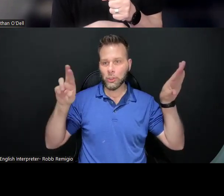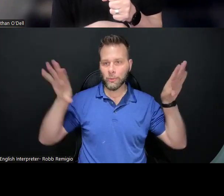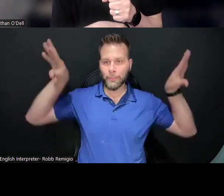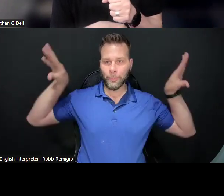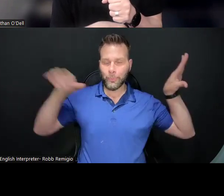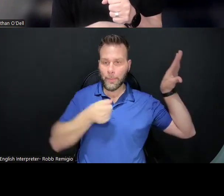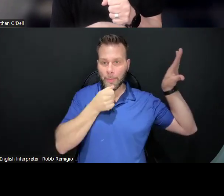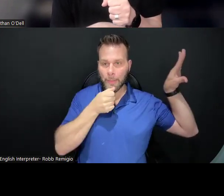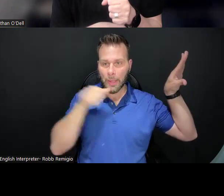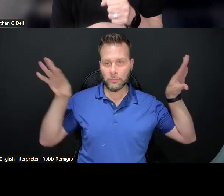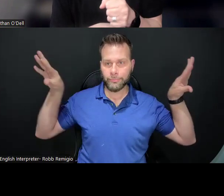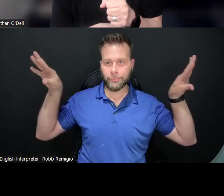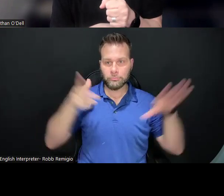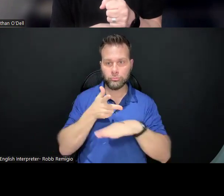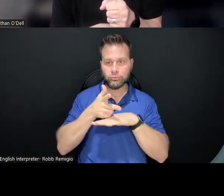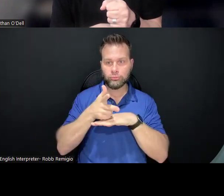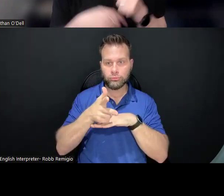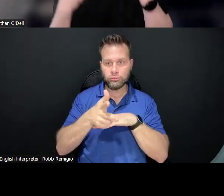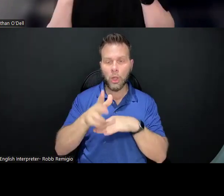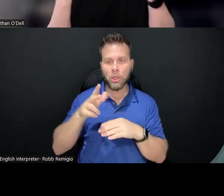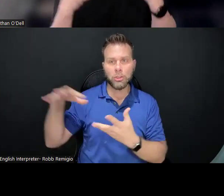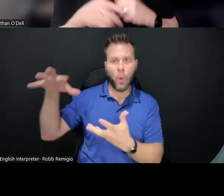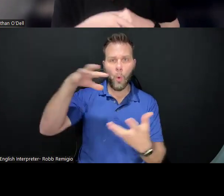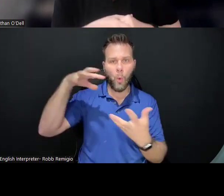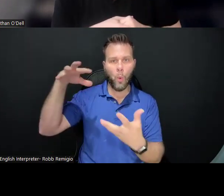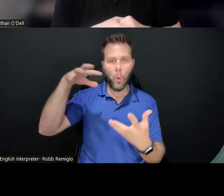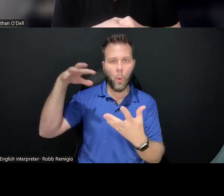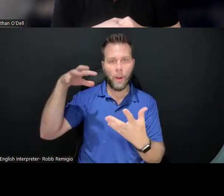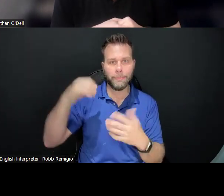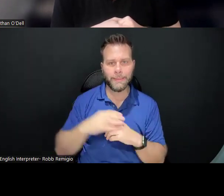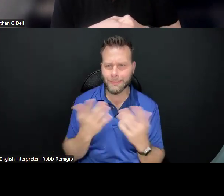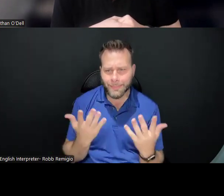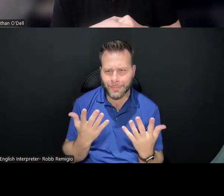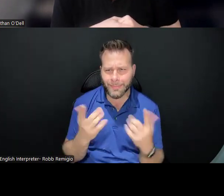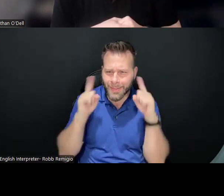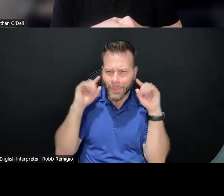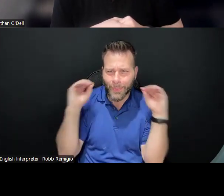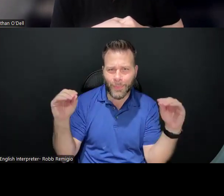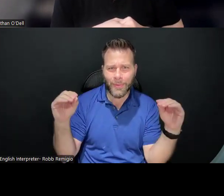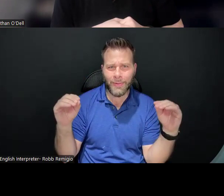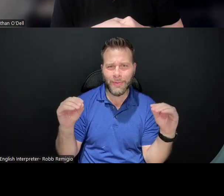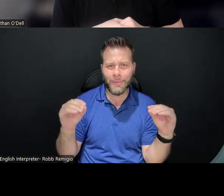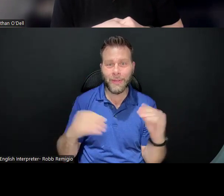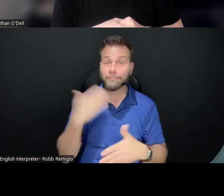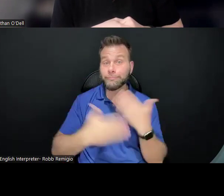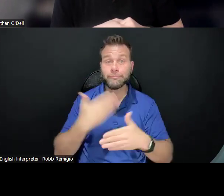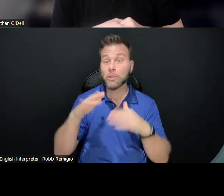They decided to drive through announcing through the loud speakers there was a snow Loud speakers didn't work for